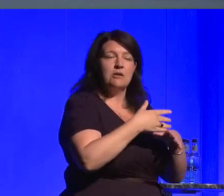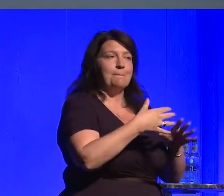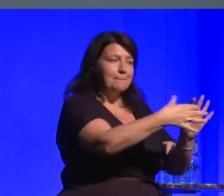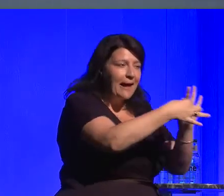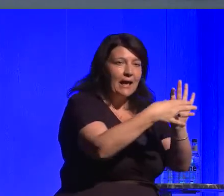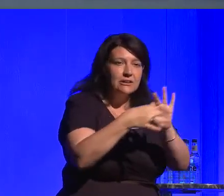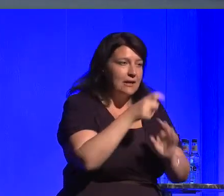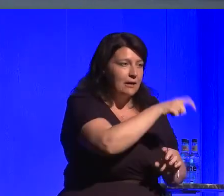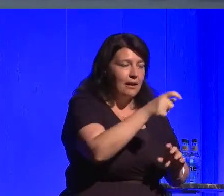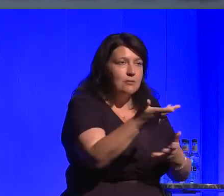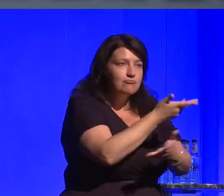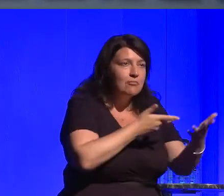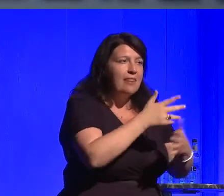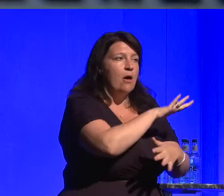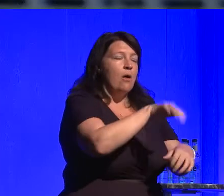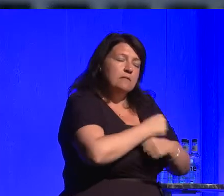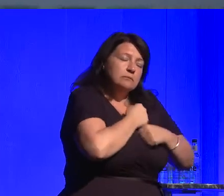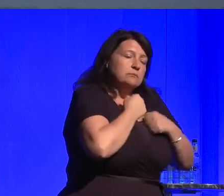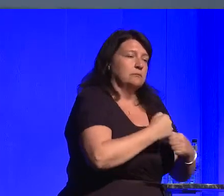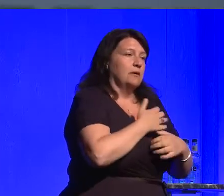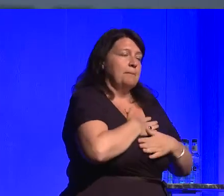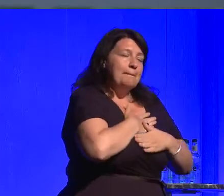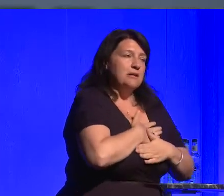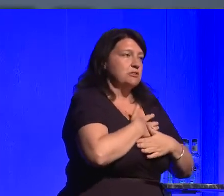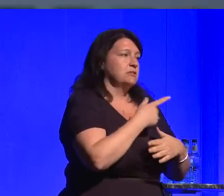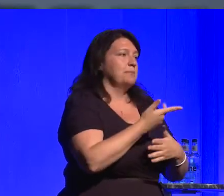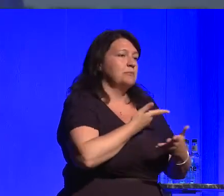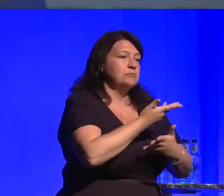there was from everybody in the room, but also from those that followed on Twitter.